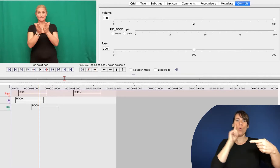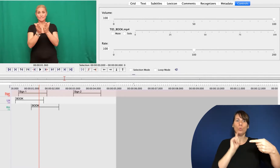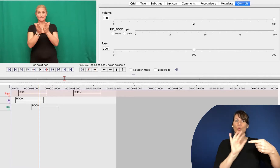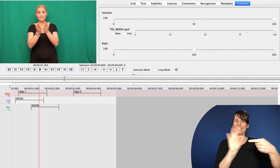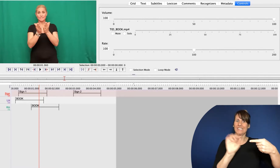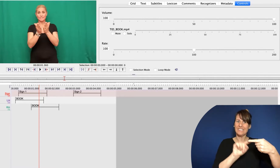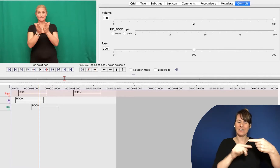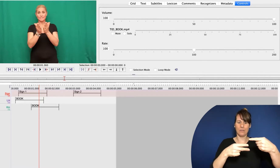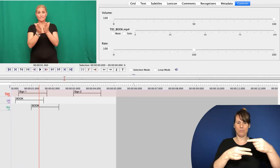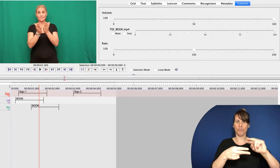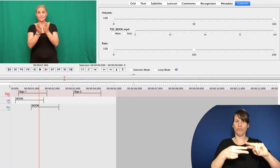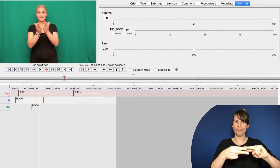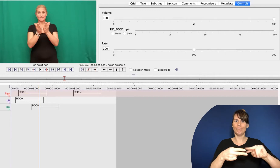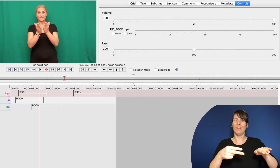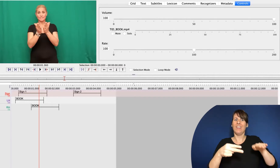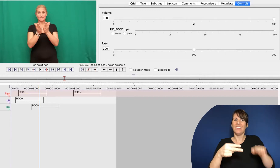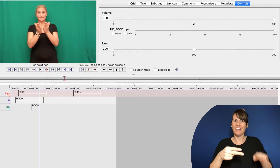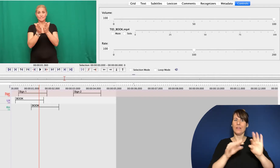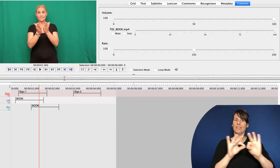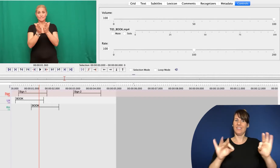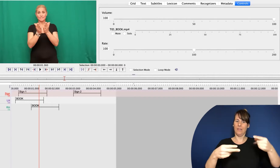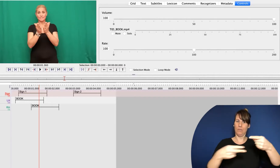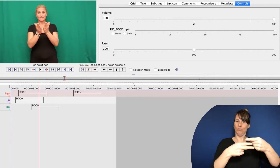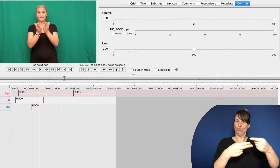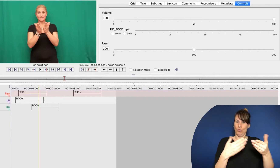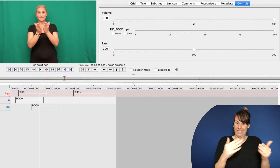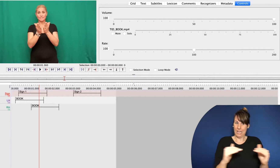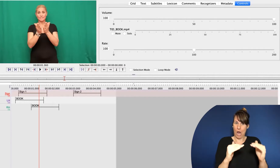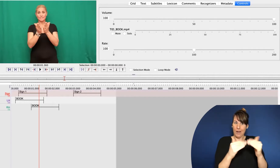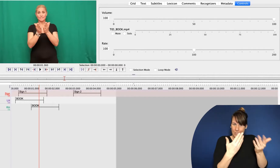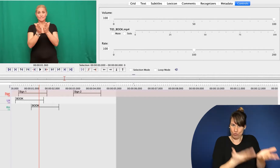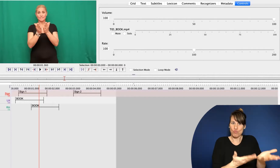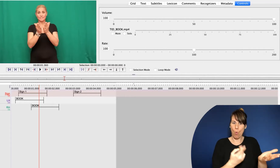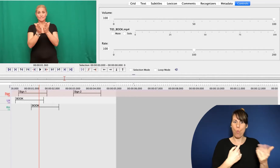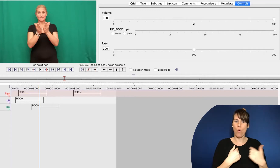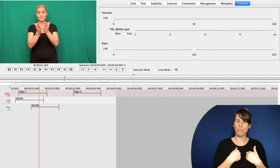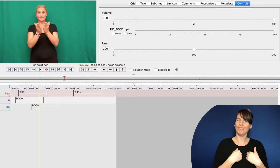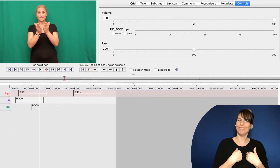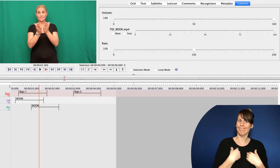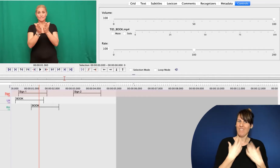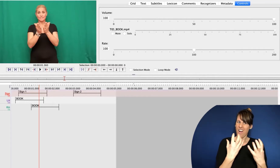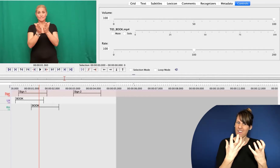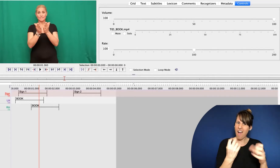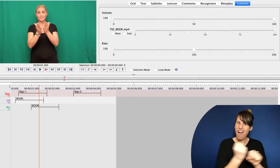We need to create a first tier type before creating our tiers.